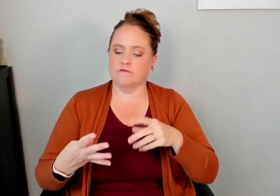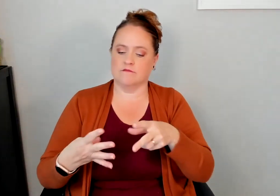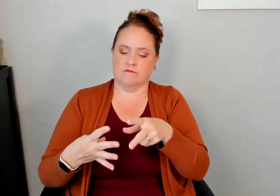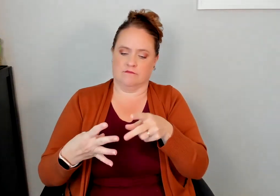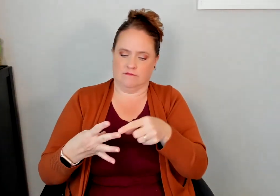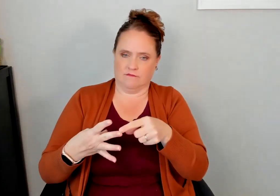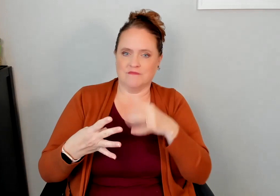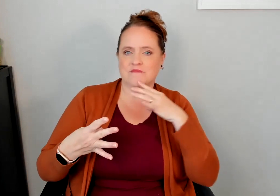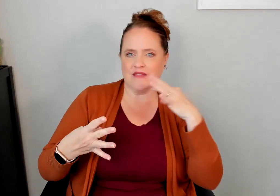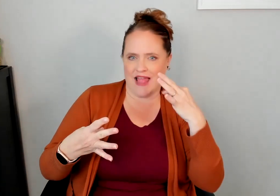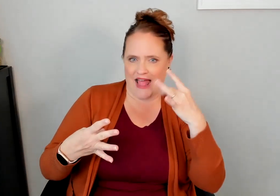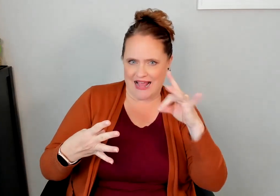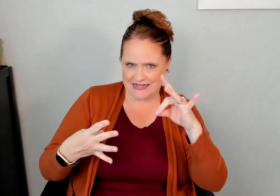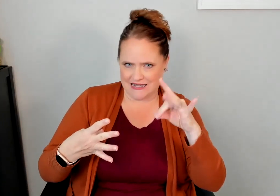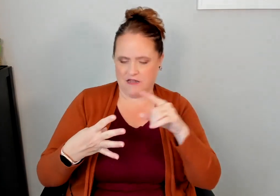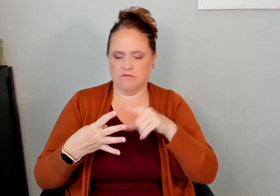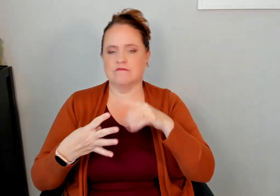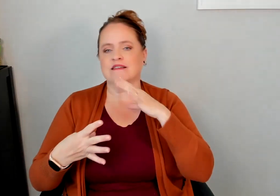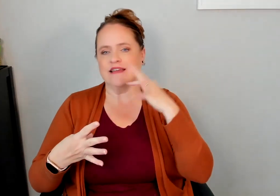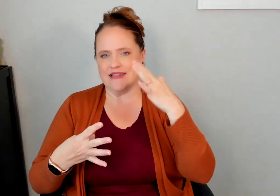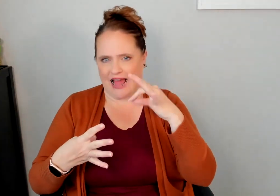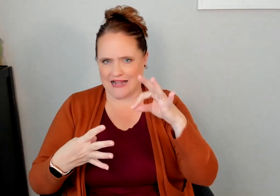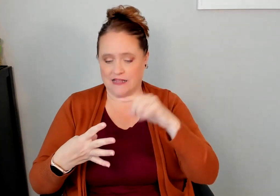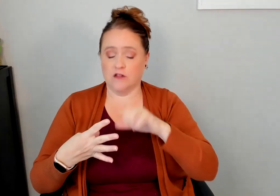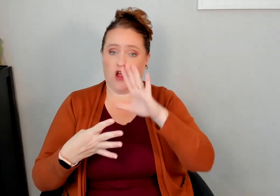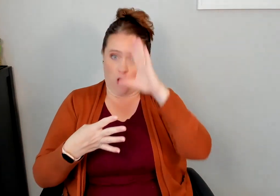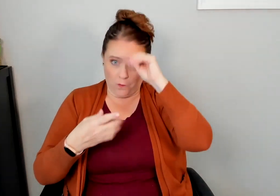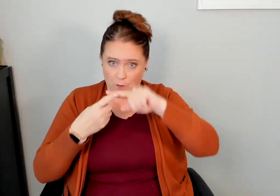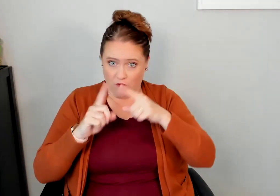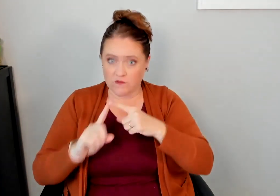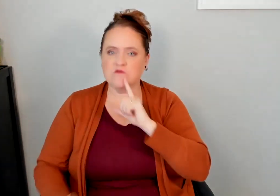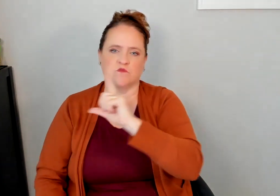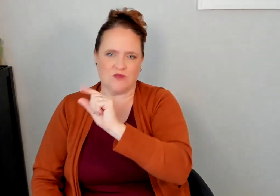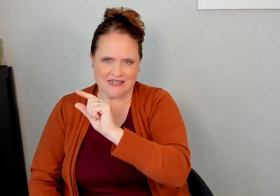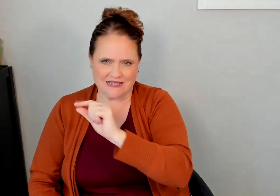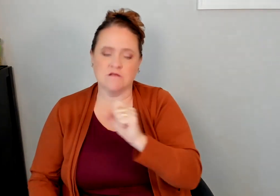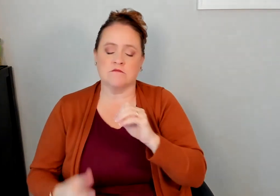and my two kids that were with me are 18 and 19 and my daughter's boyfriend who is with this is